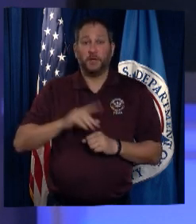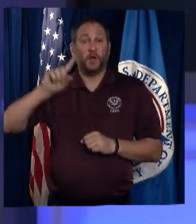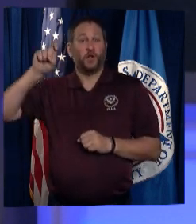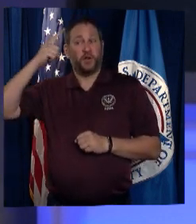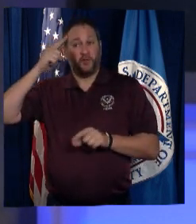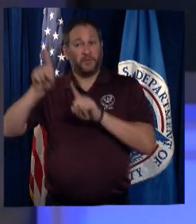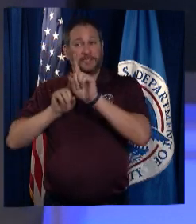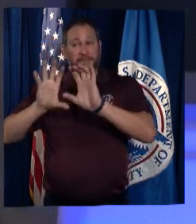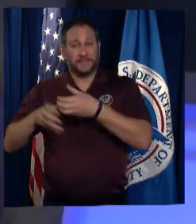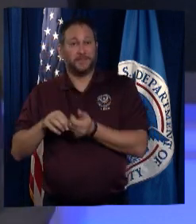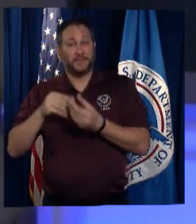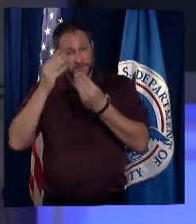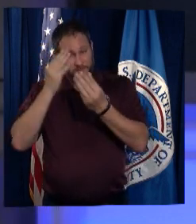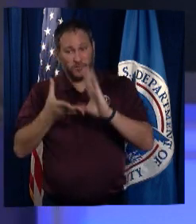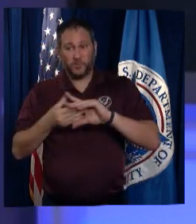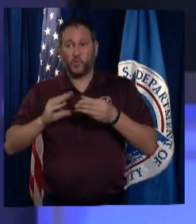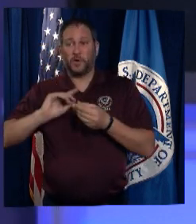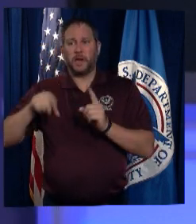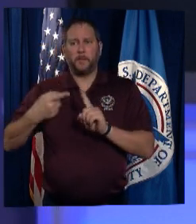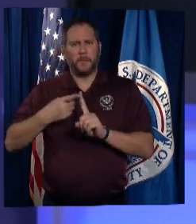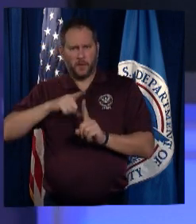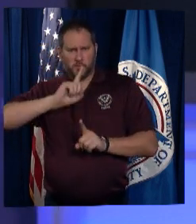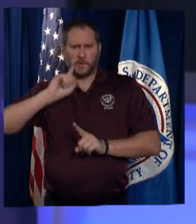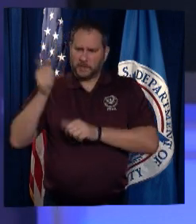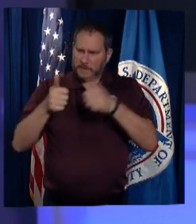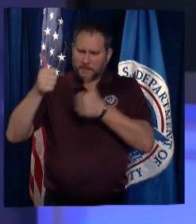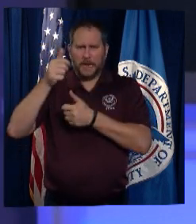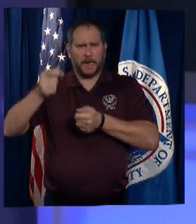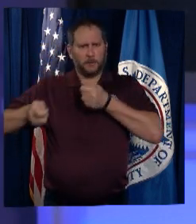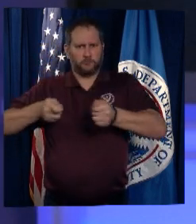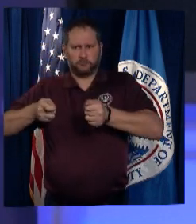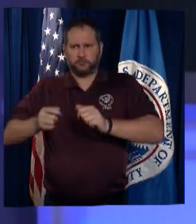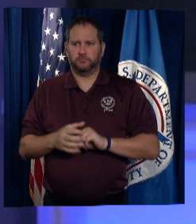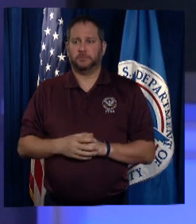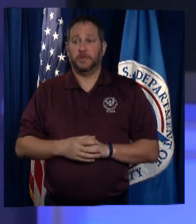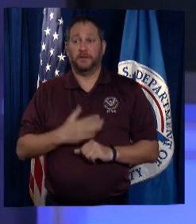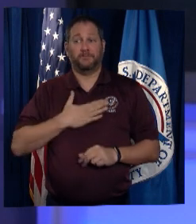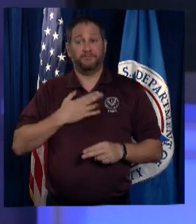Organizations Active in Disasters or Mountain West VOAD. It is the second